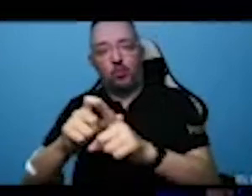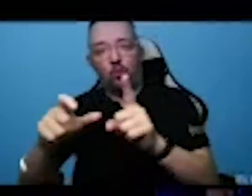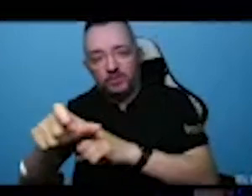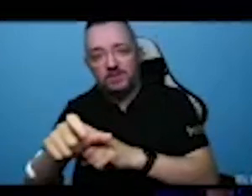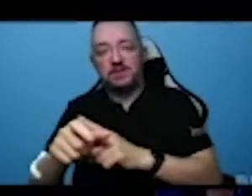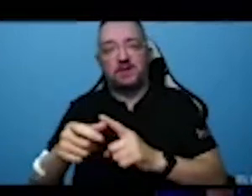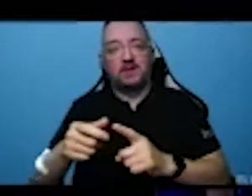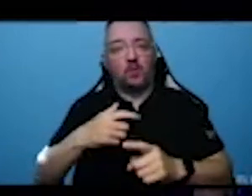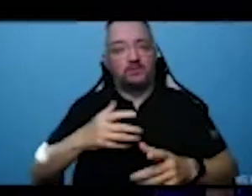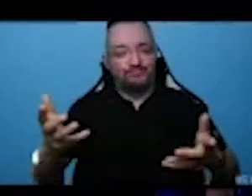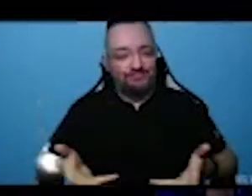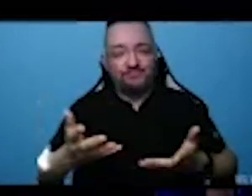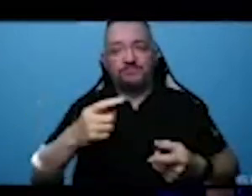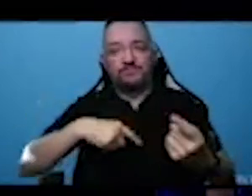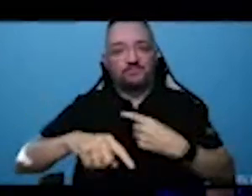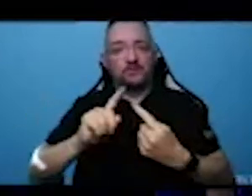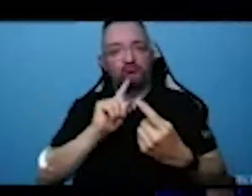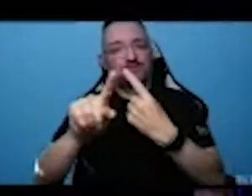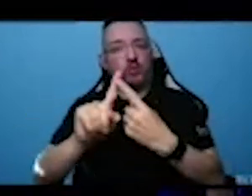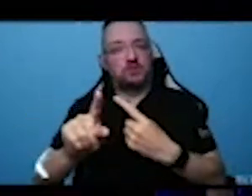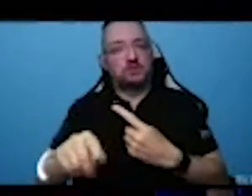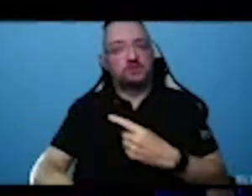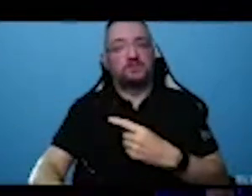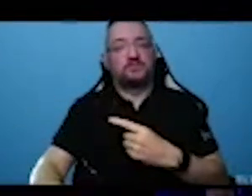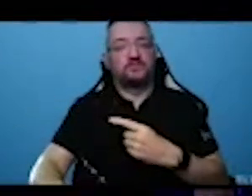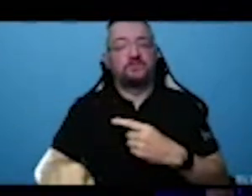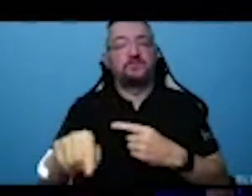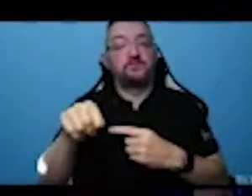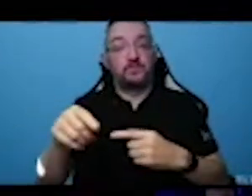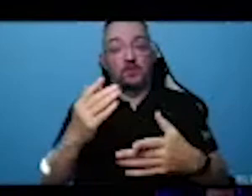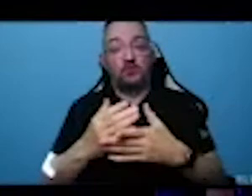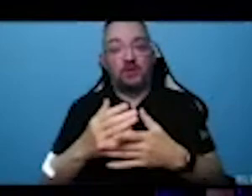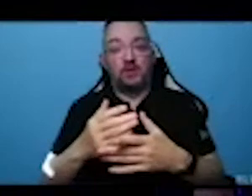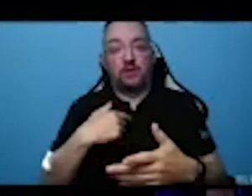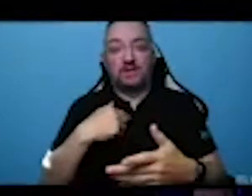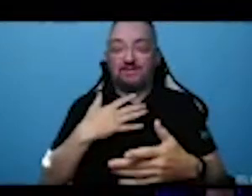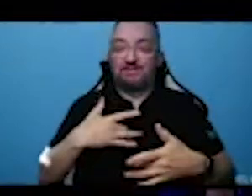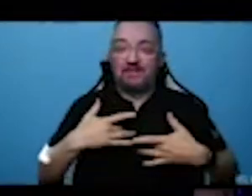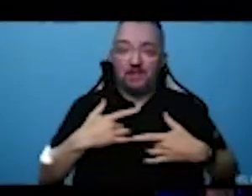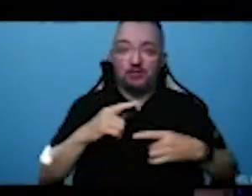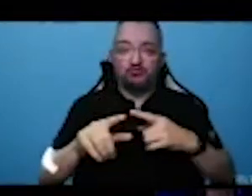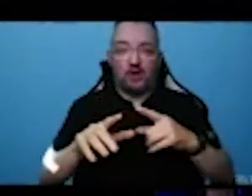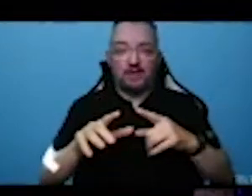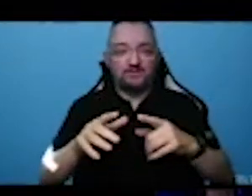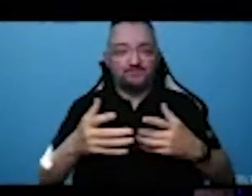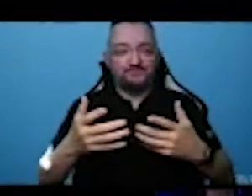So in some ways it is about harnessing the energy of communities in terms of in that participation space.